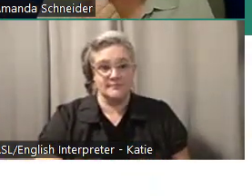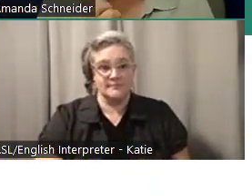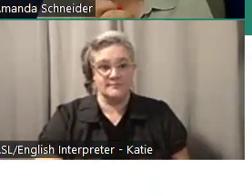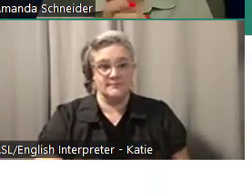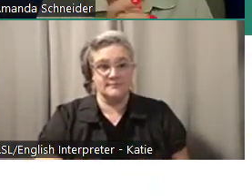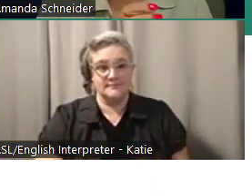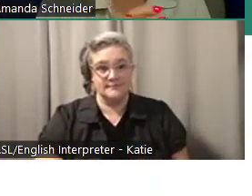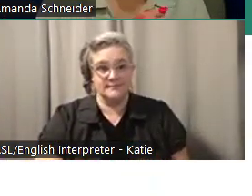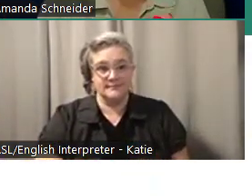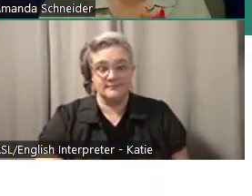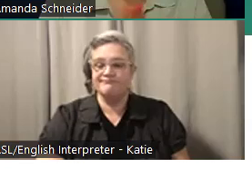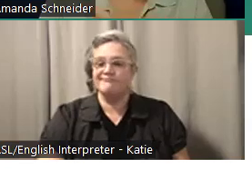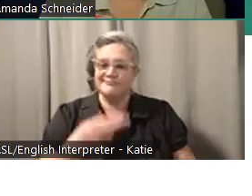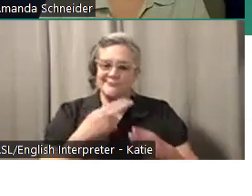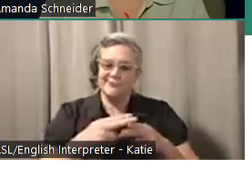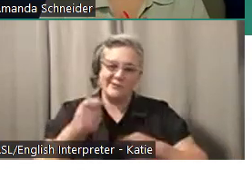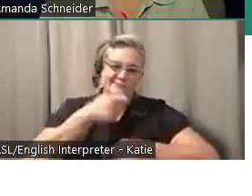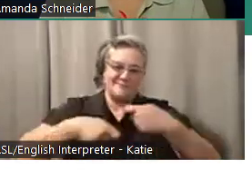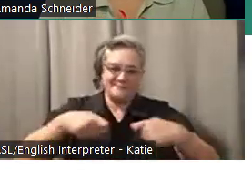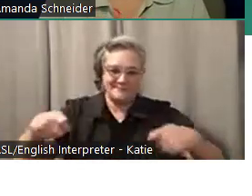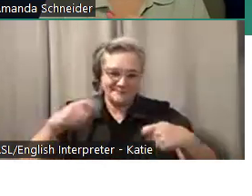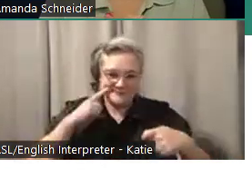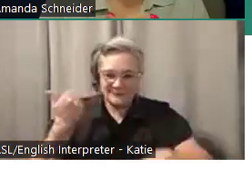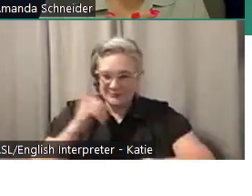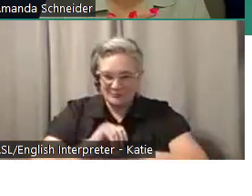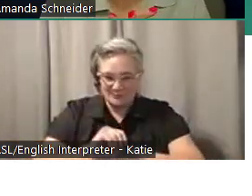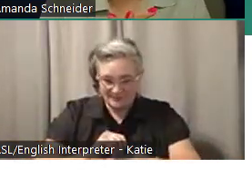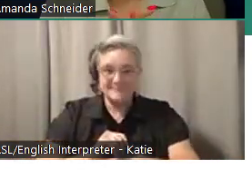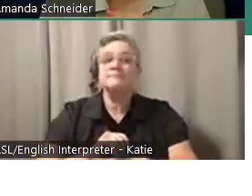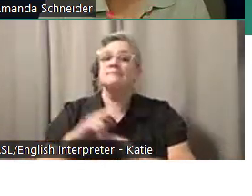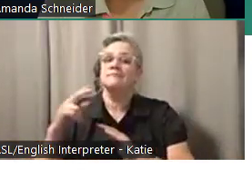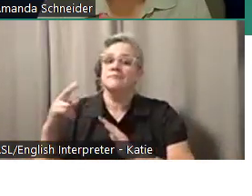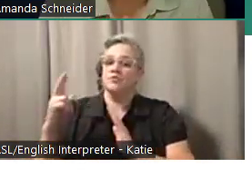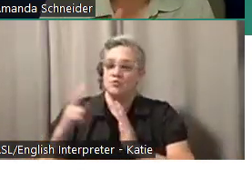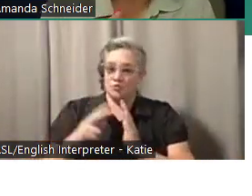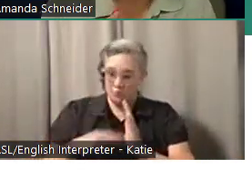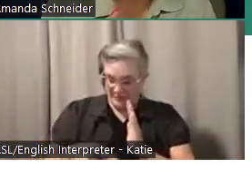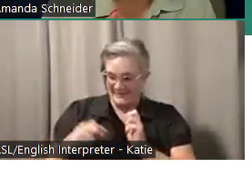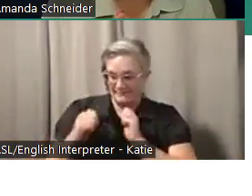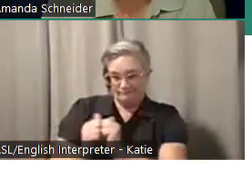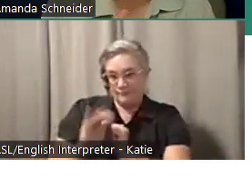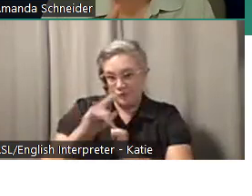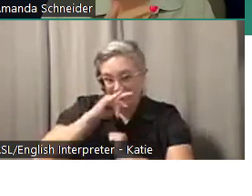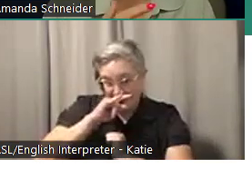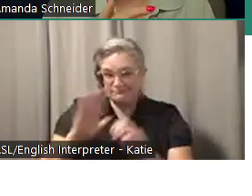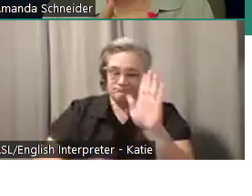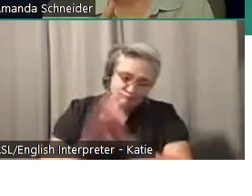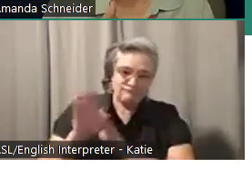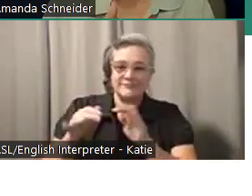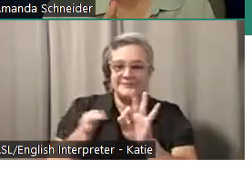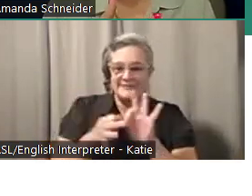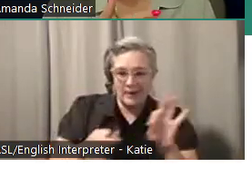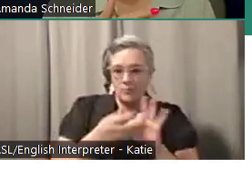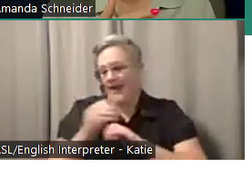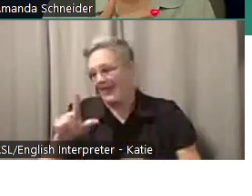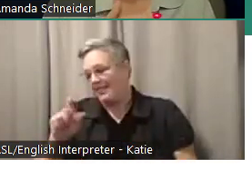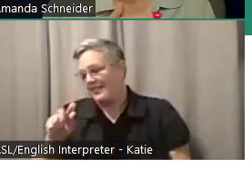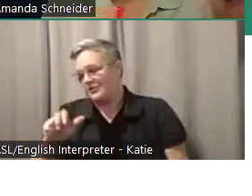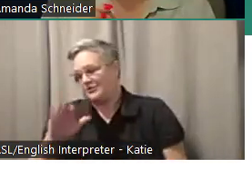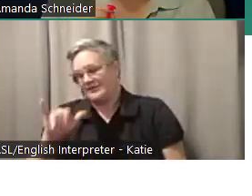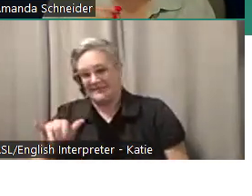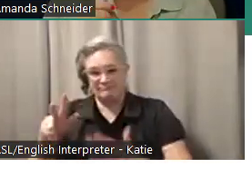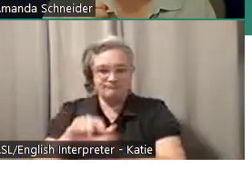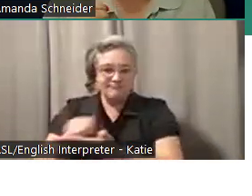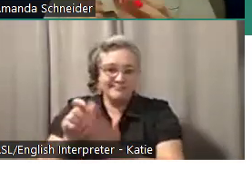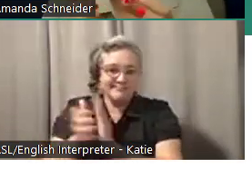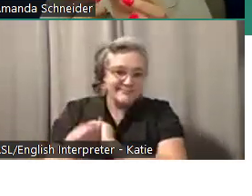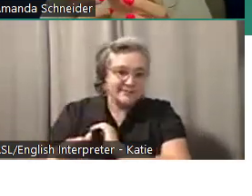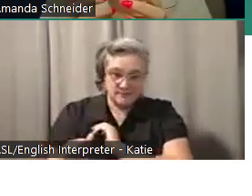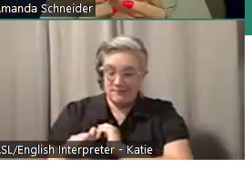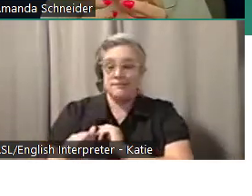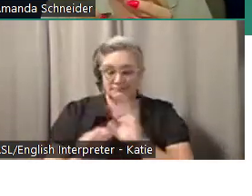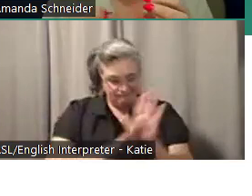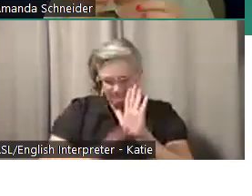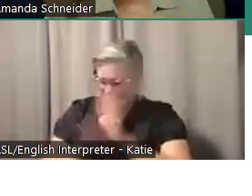So, just a quick wrap-up of tonight. Um, reading with your child strengthens language and literacy skills. So, remember that as you build that language,